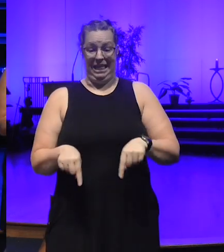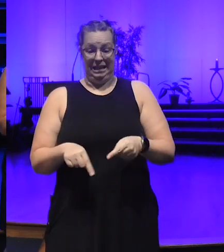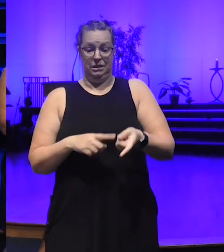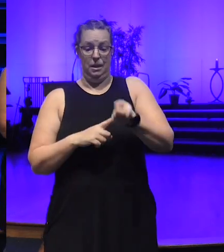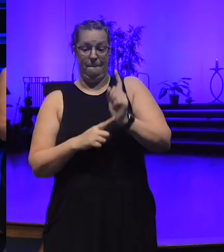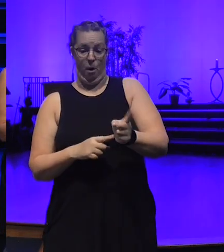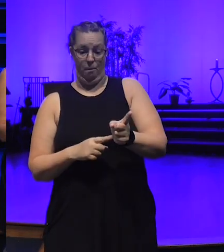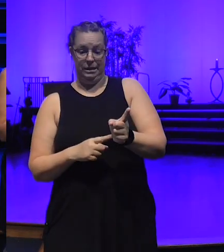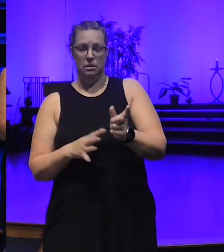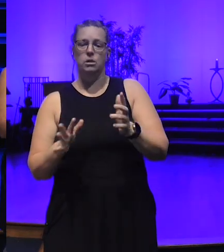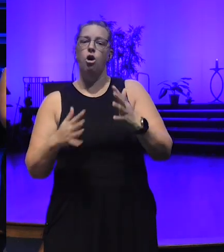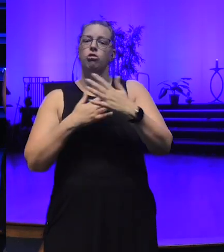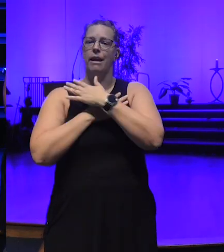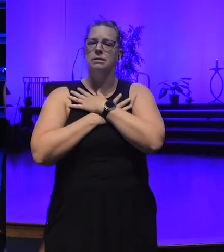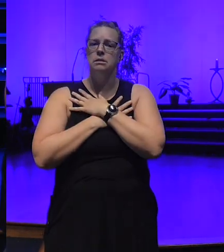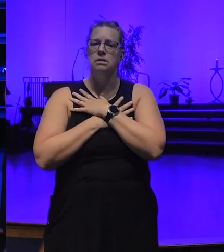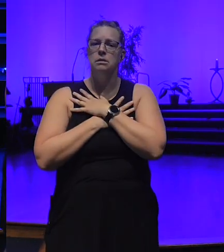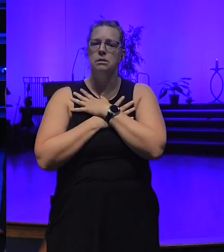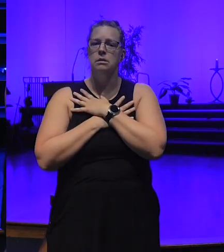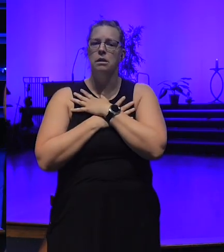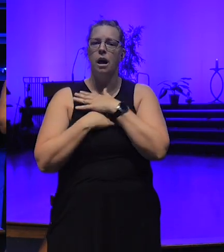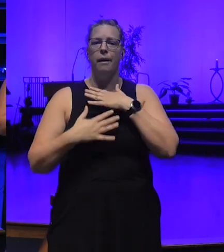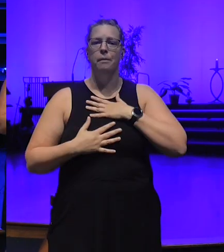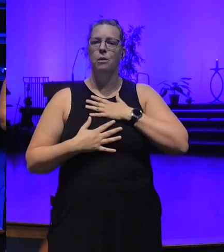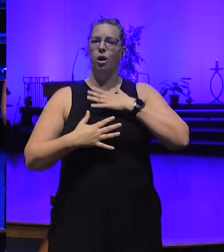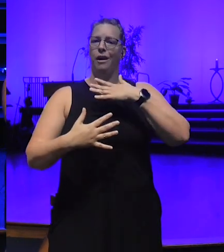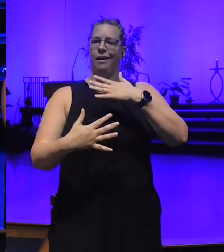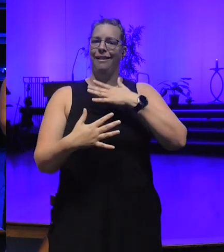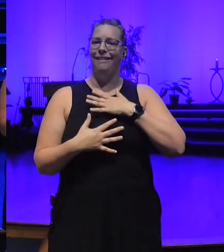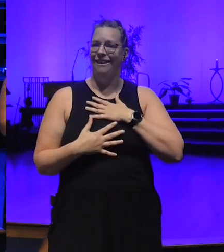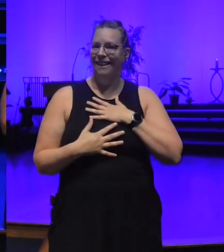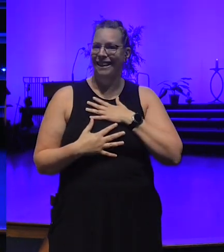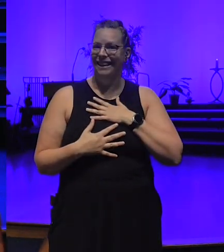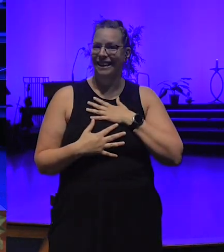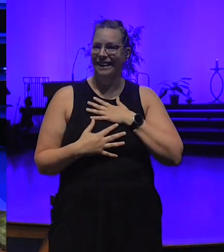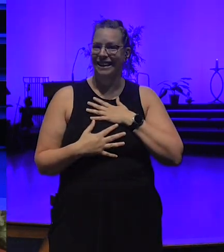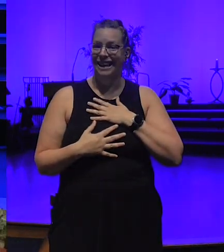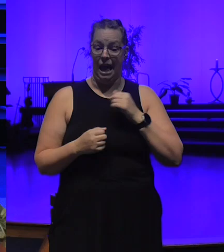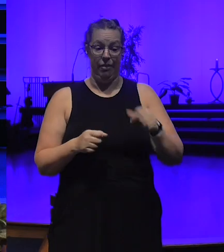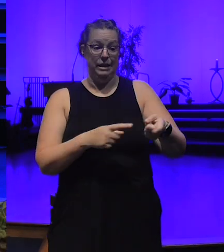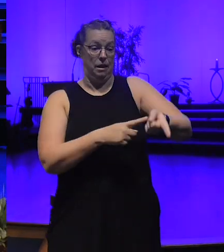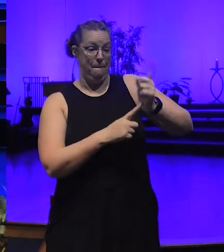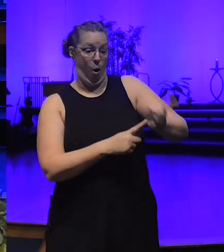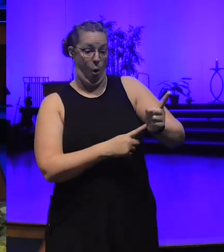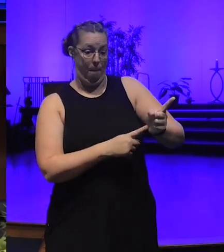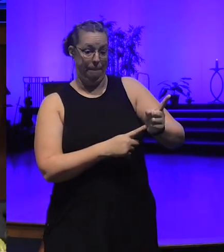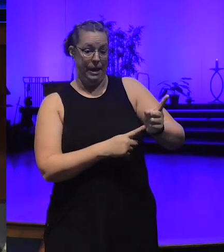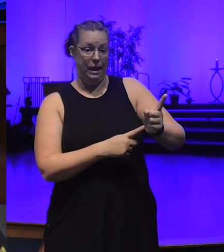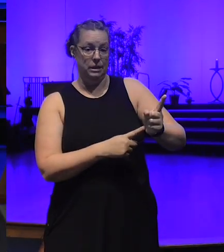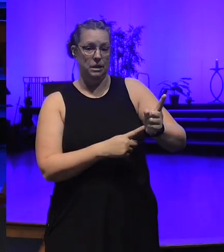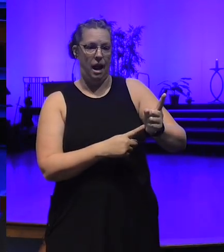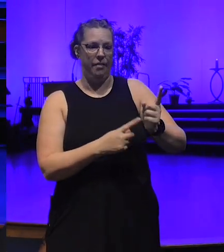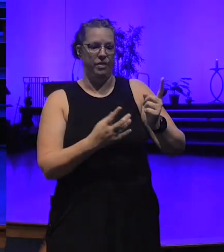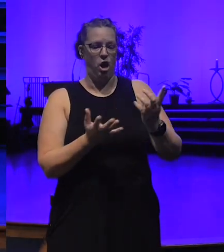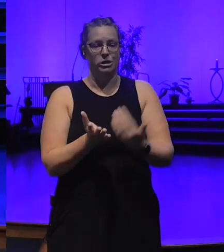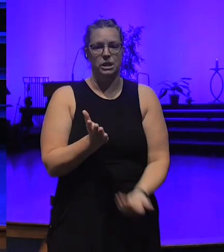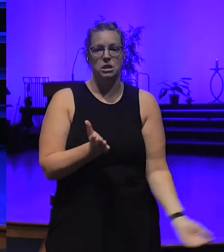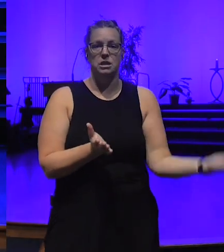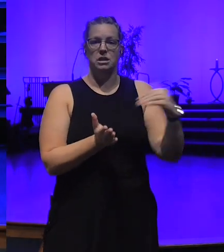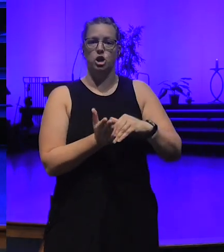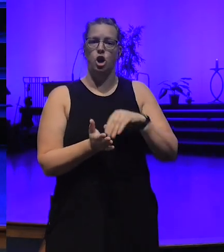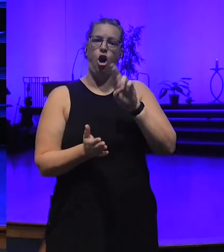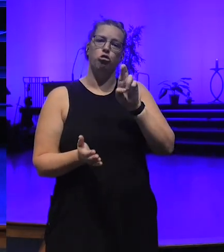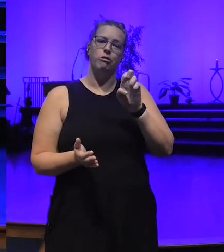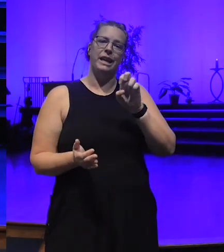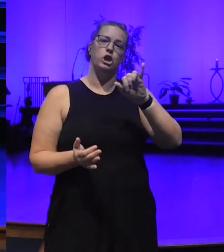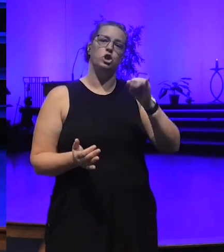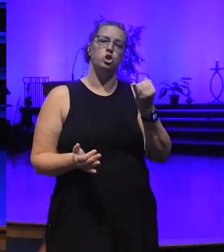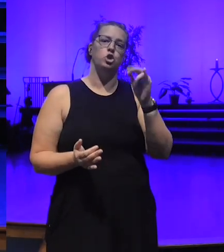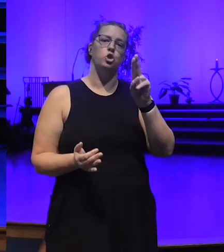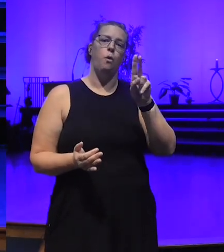rest in this present moment there is Rejuvenation in this present moment